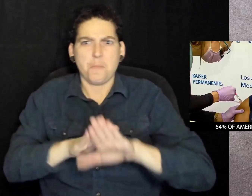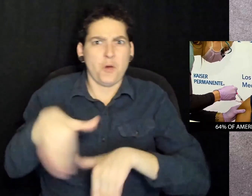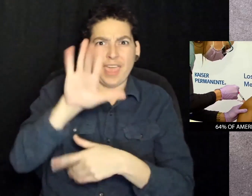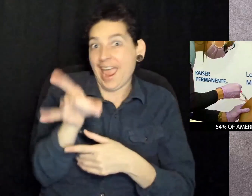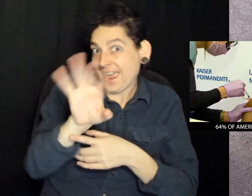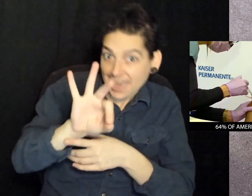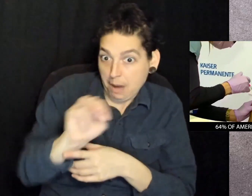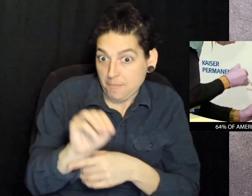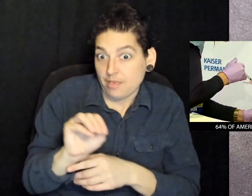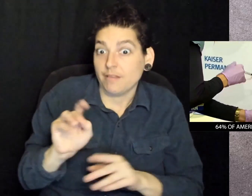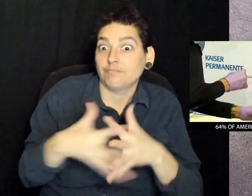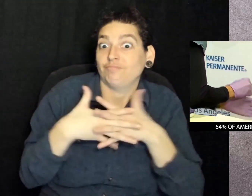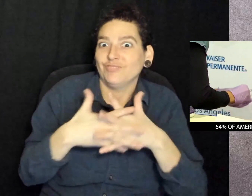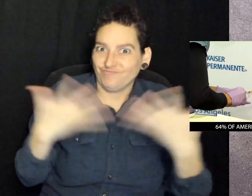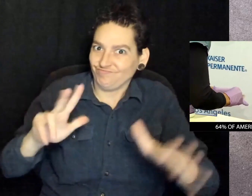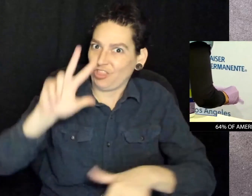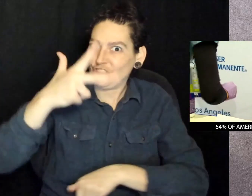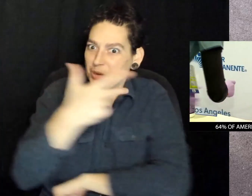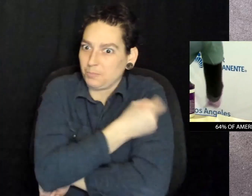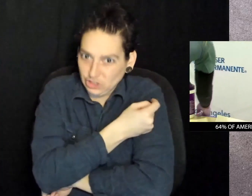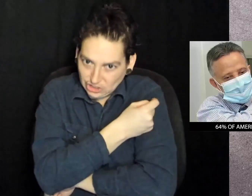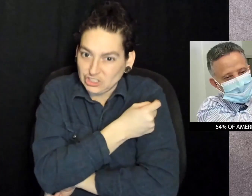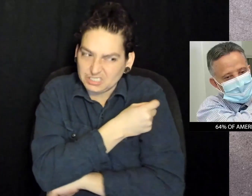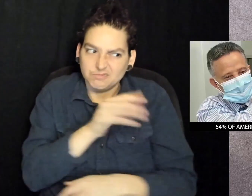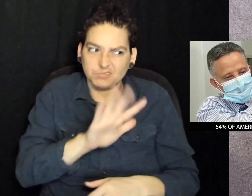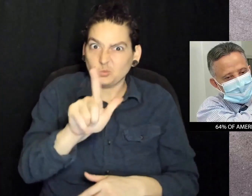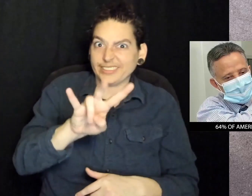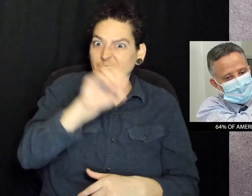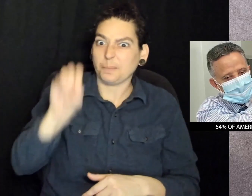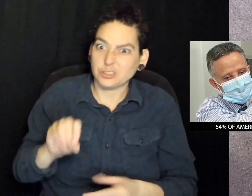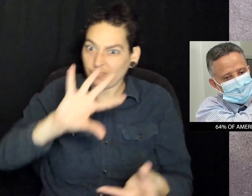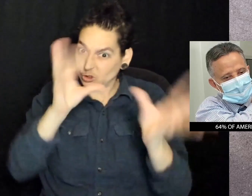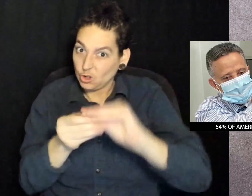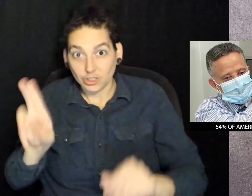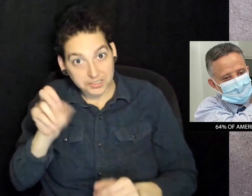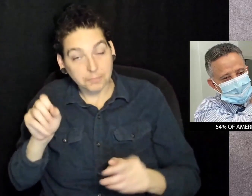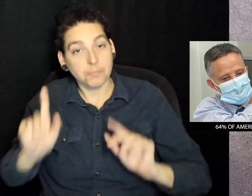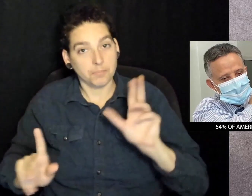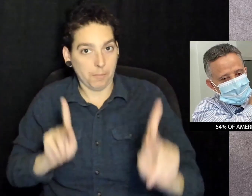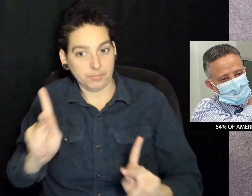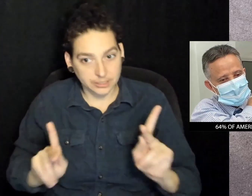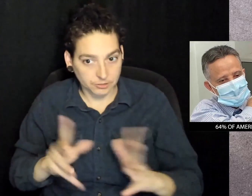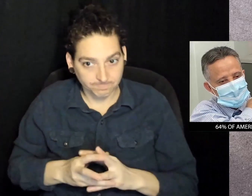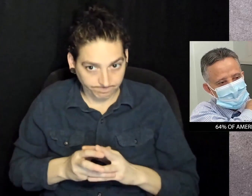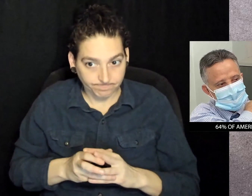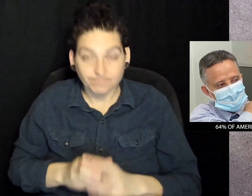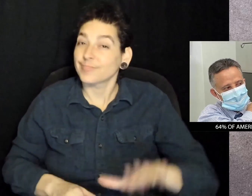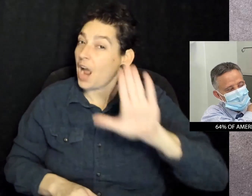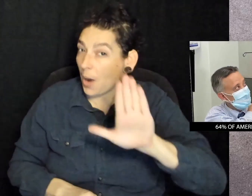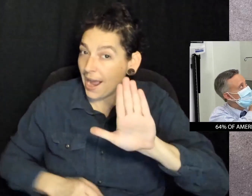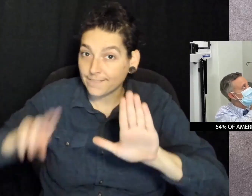against Covid 19 that amounts to roughly 64% of Americans and more than 89 million